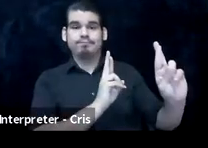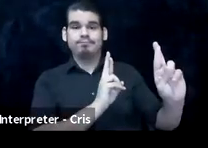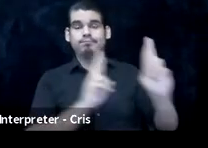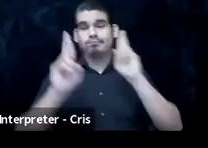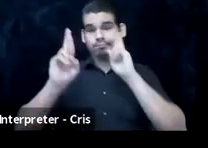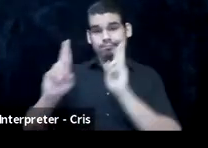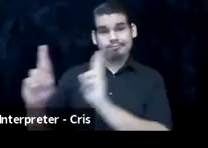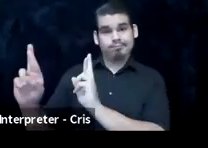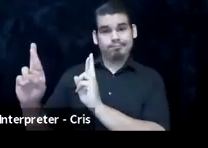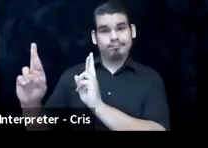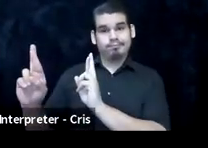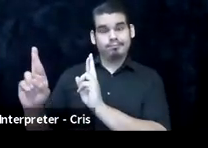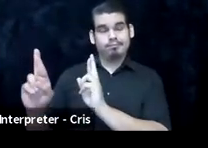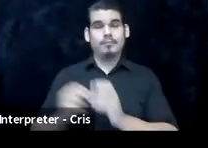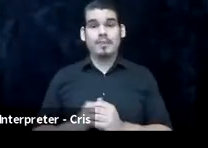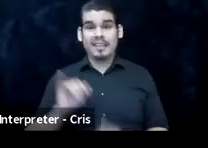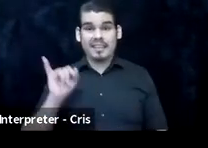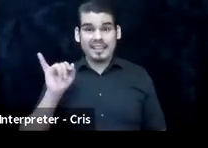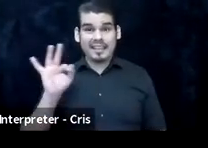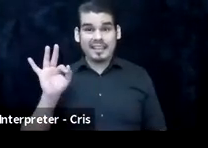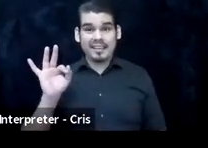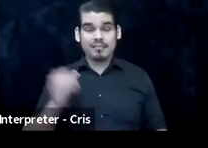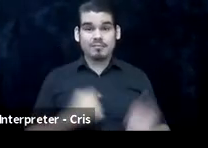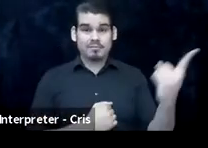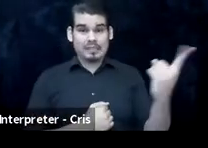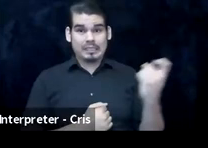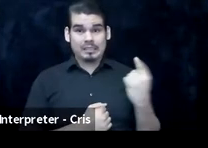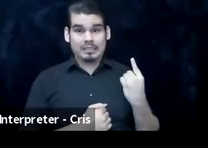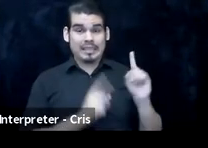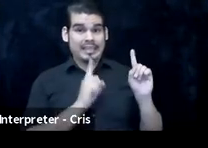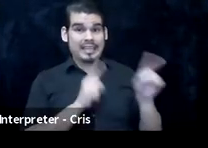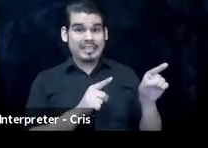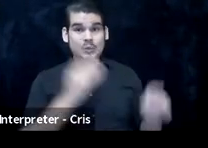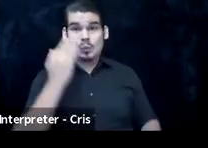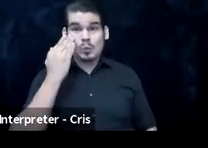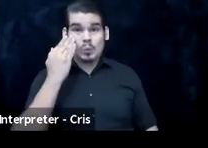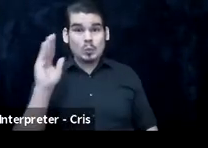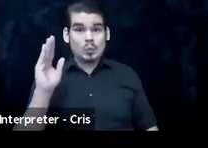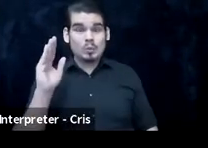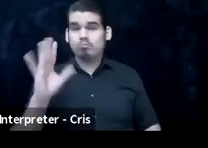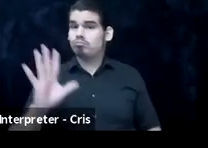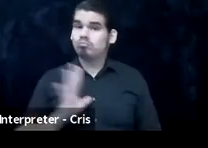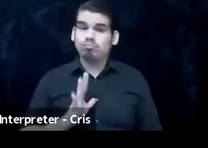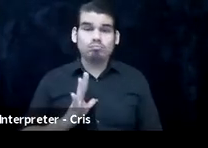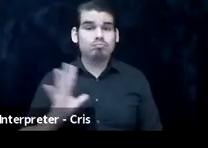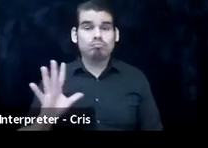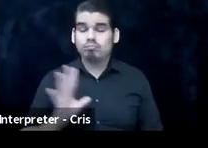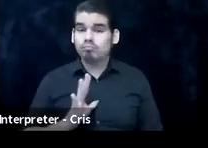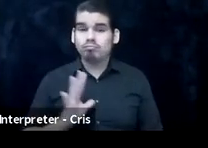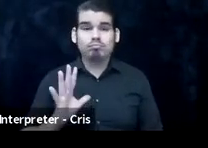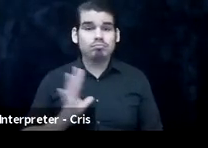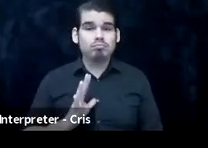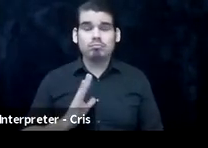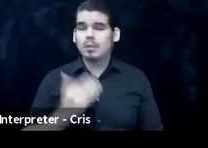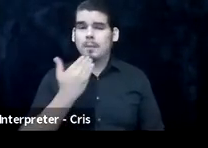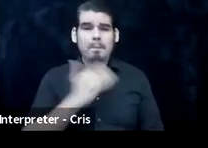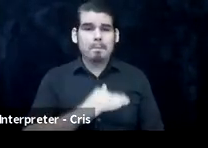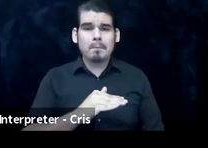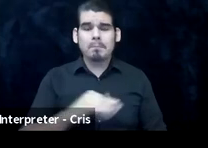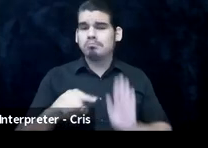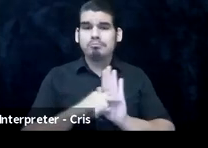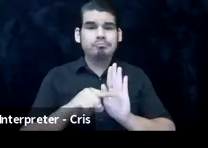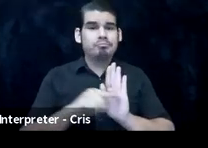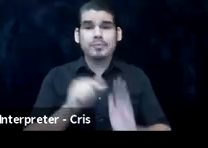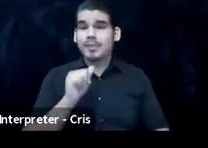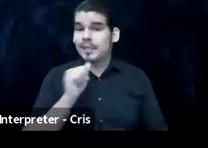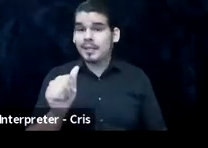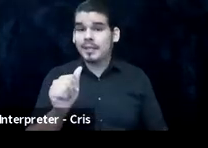RAD Region II: With that, if you don't know, an answer to something that's okay that's absolutely fine no wrong answers is is bad, so please be honest with both yourself and others when in this space.